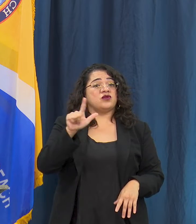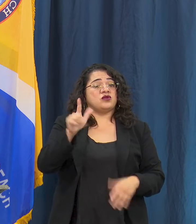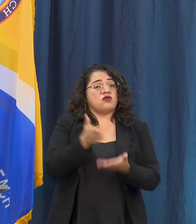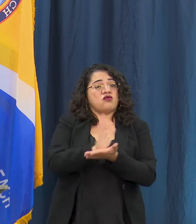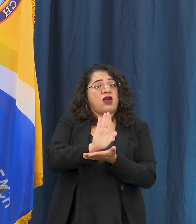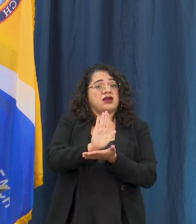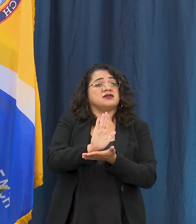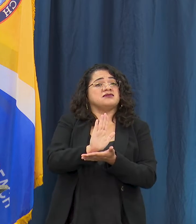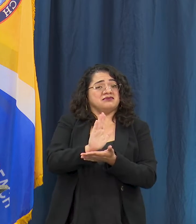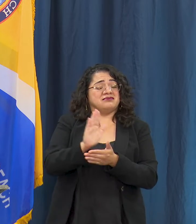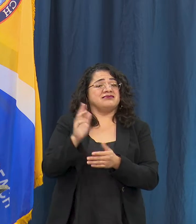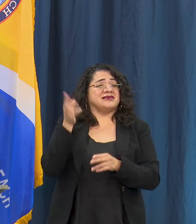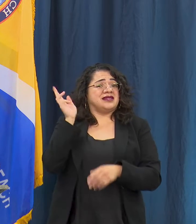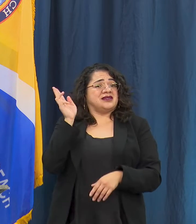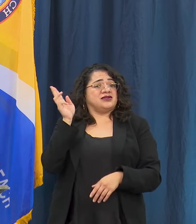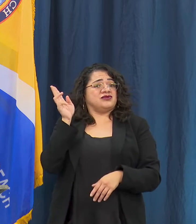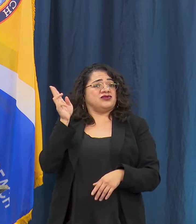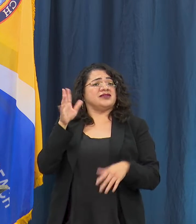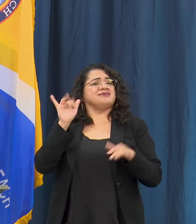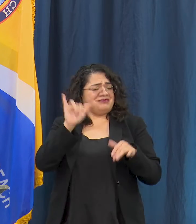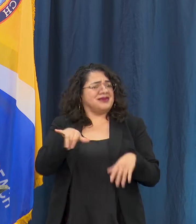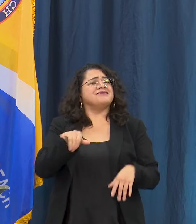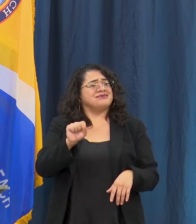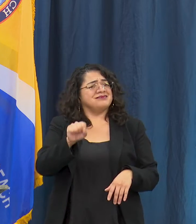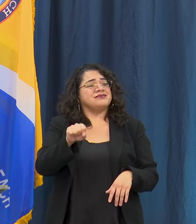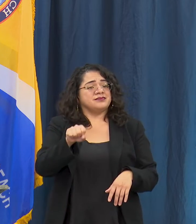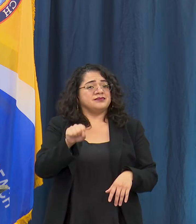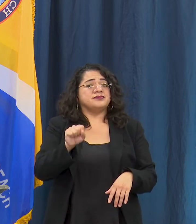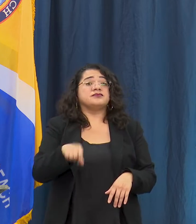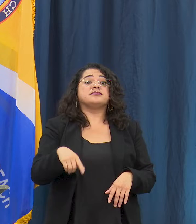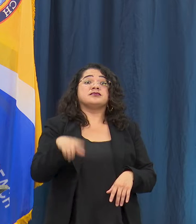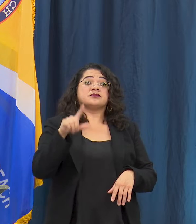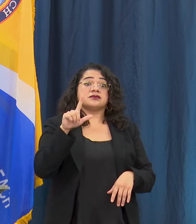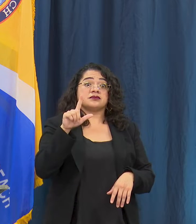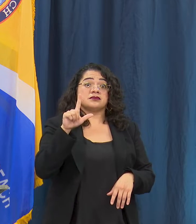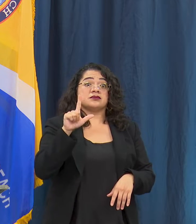own Long Beach Police Department has come a long way in making reforms. We've